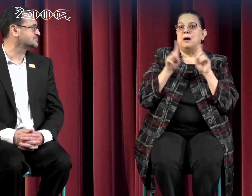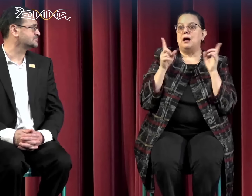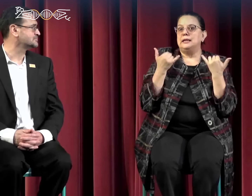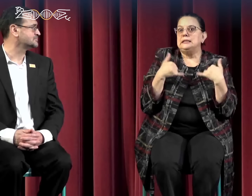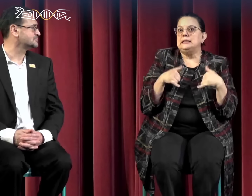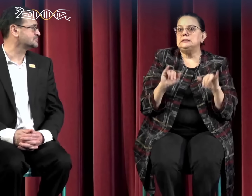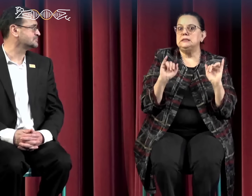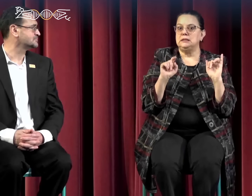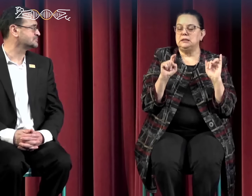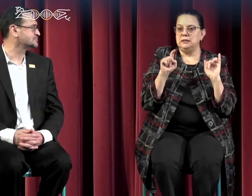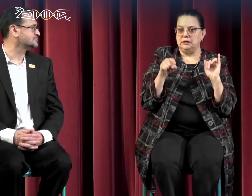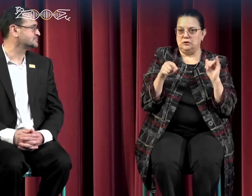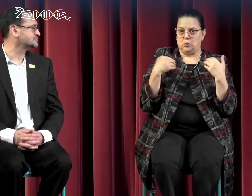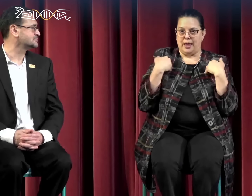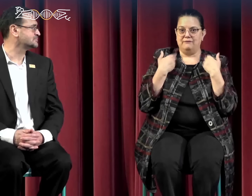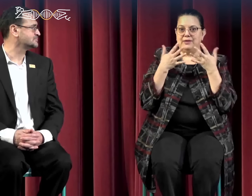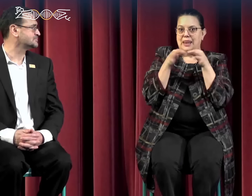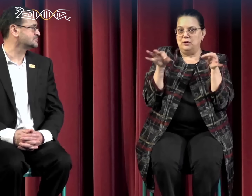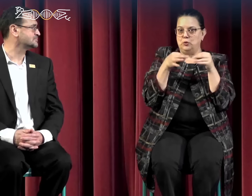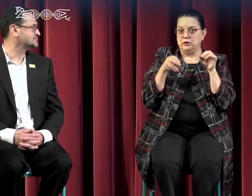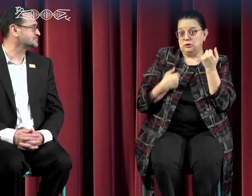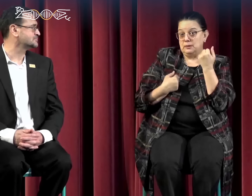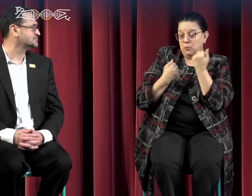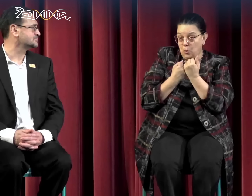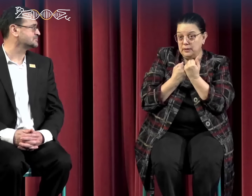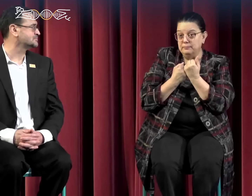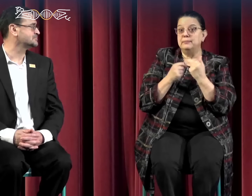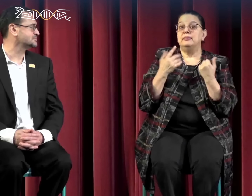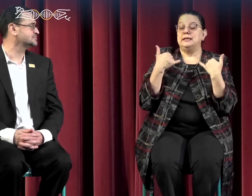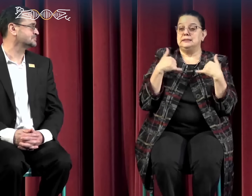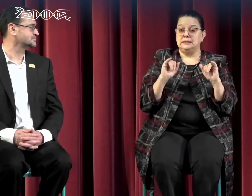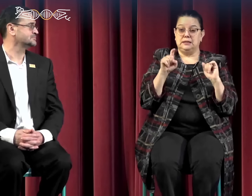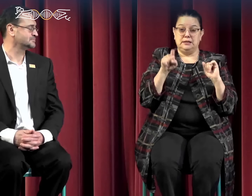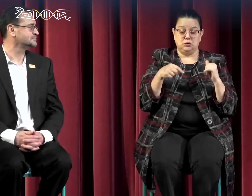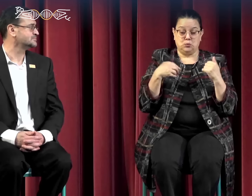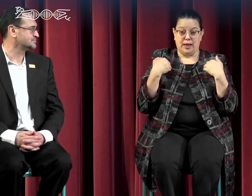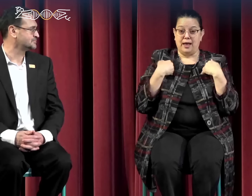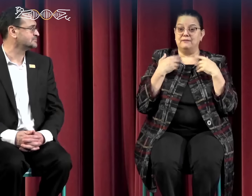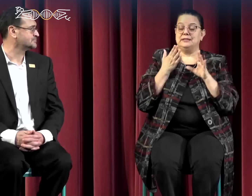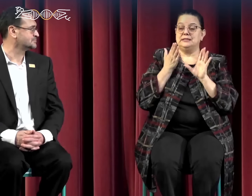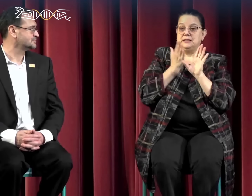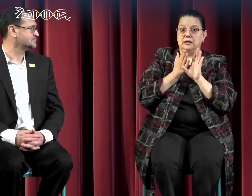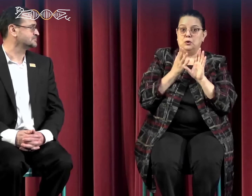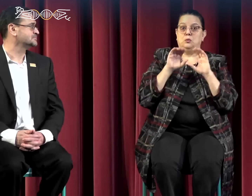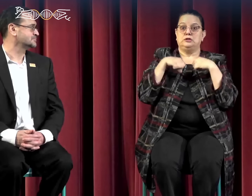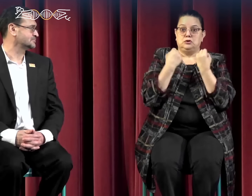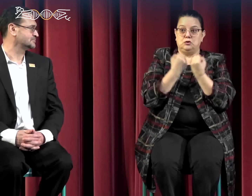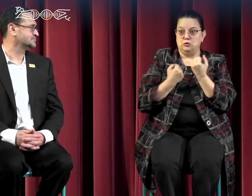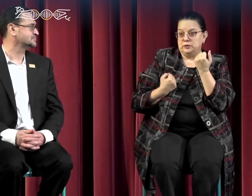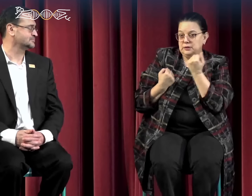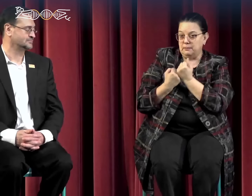But those who are receiving gene therapy still need language support